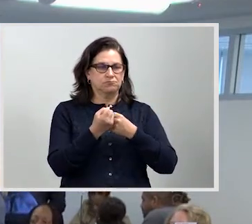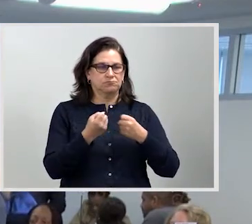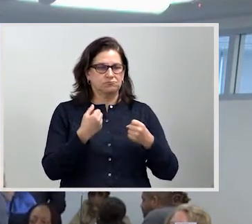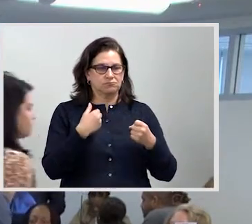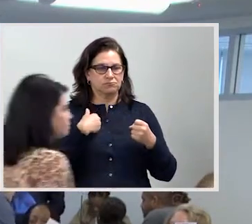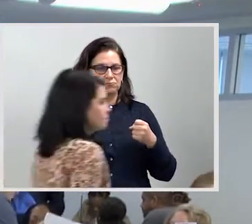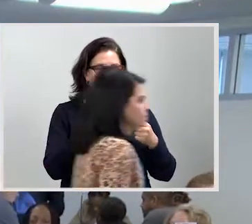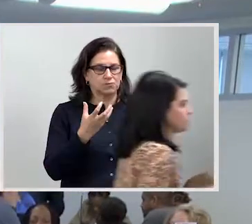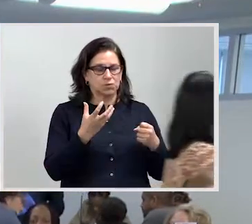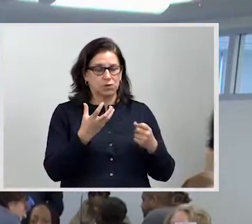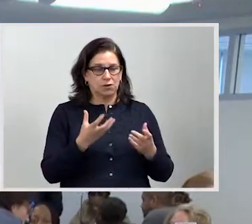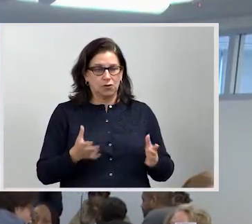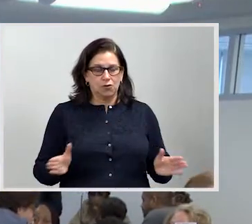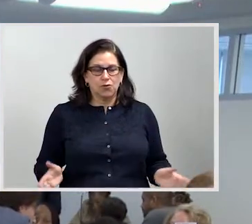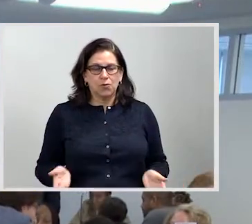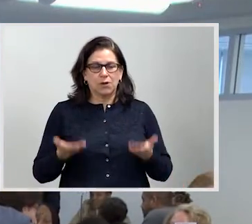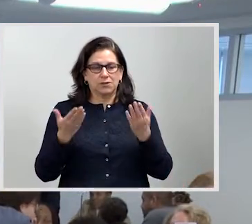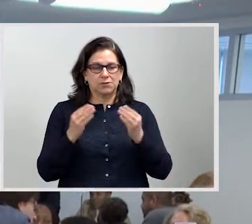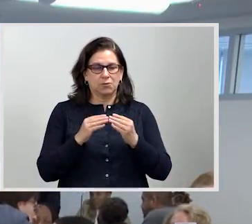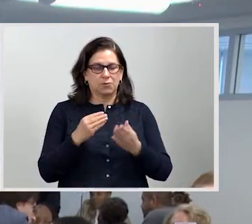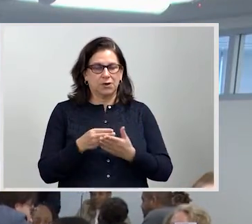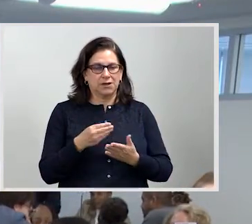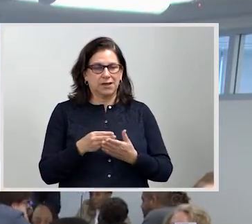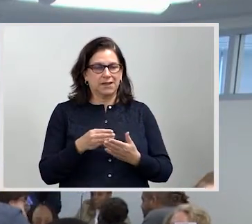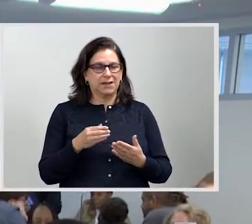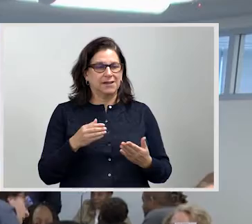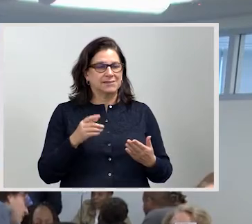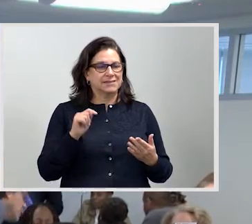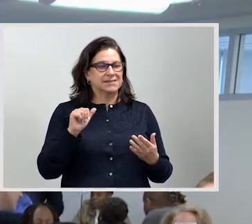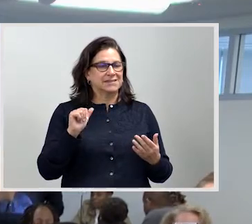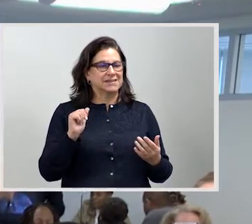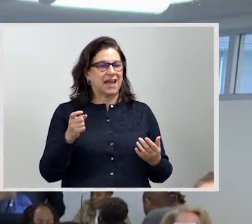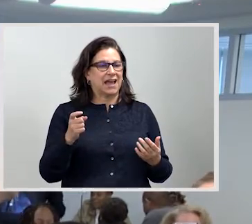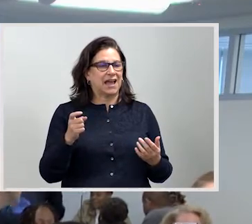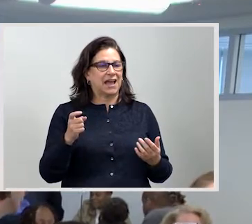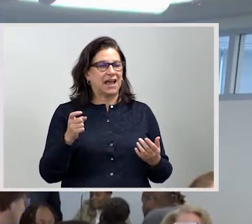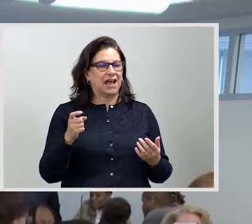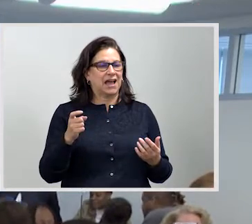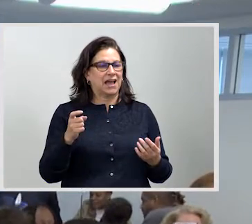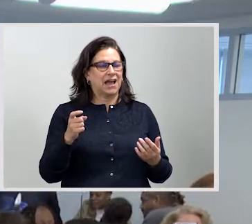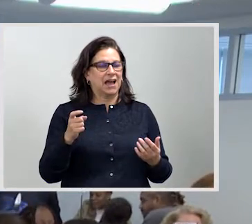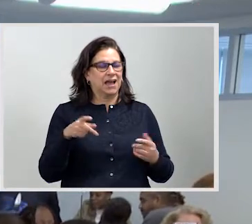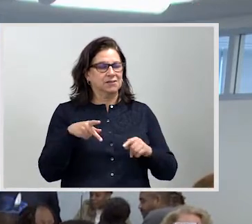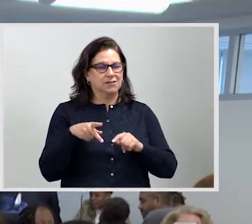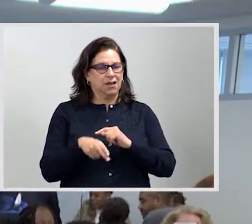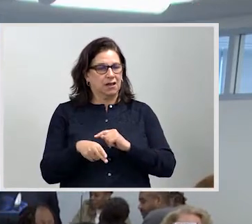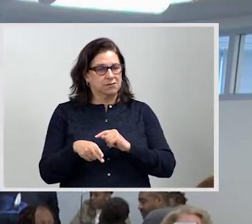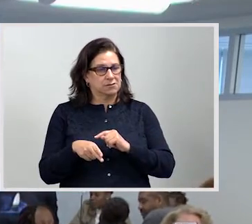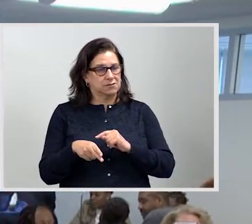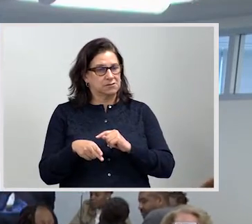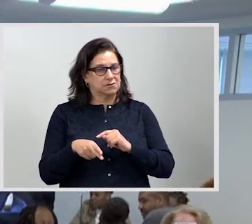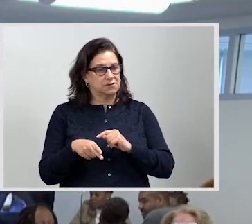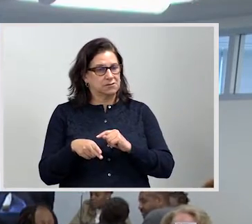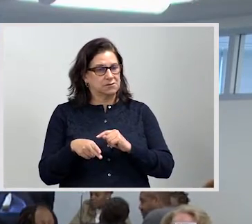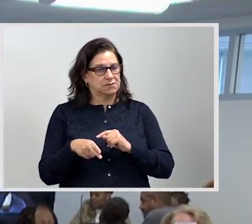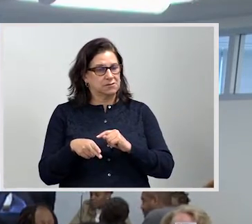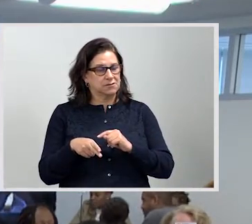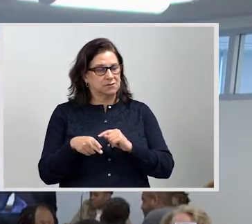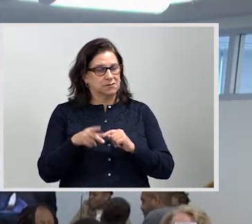SOME OF OUR IDEAS FOR THAT END TAX CUT TRIGGERS. INCREASE OVERSIGHT, OVERSPENDING